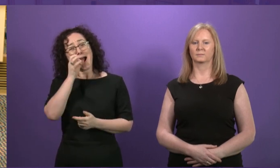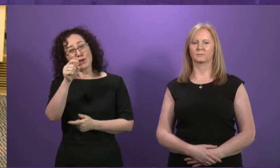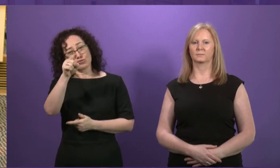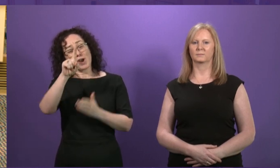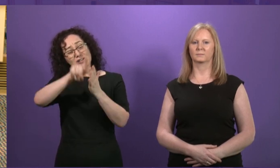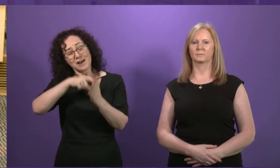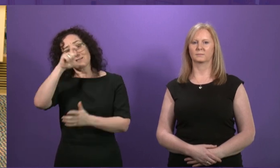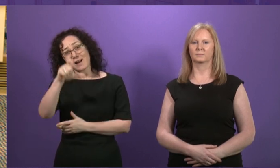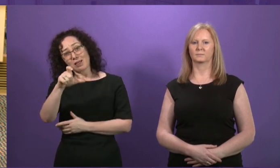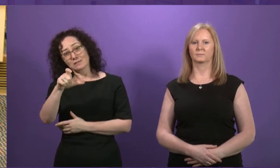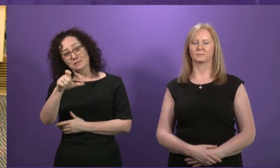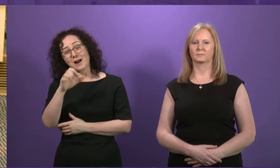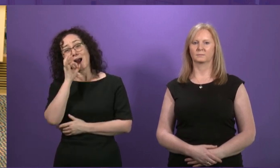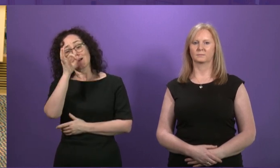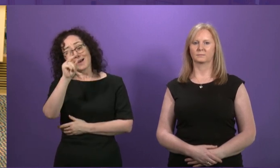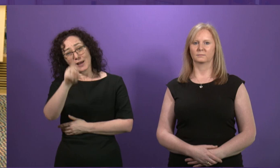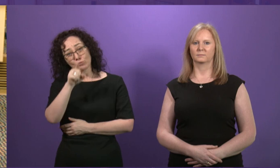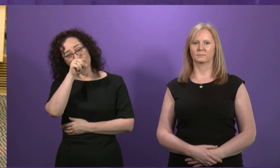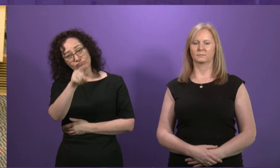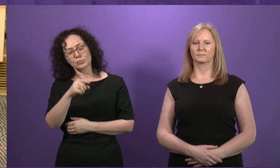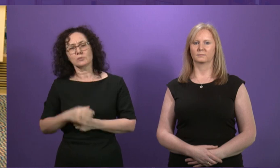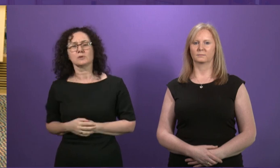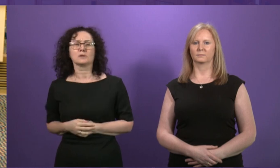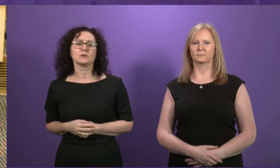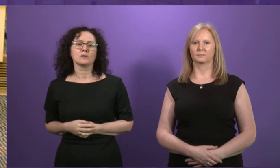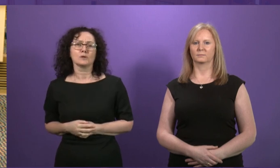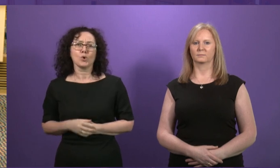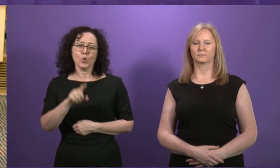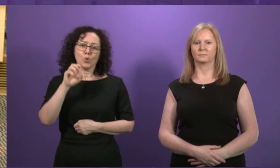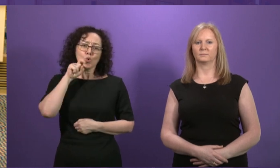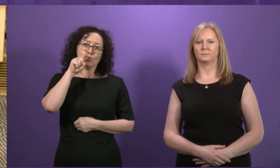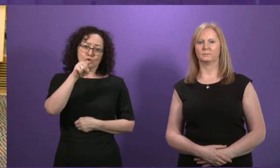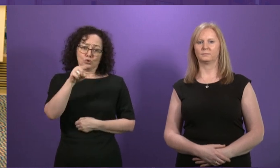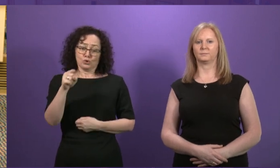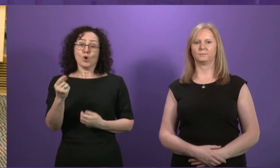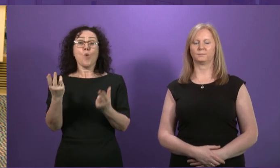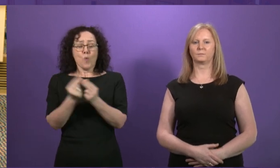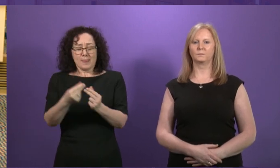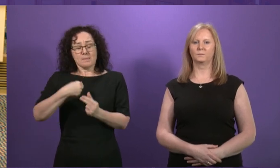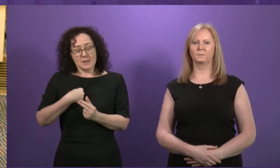something that people might want to hear. Will he join me today in demanding that the